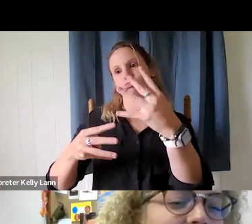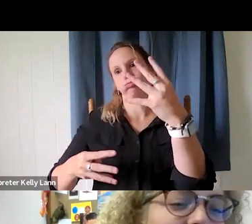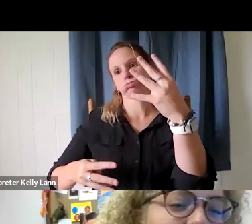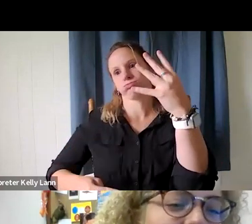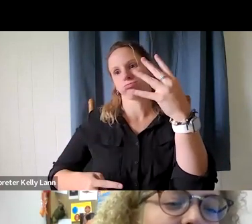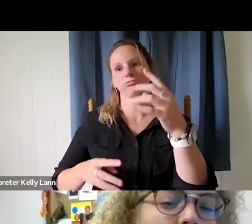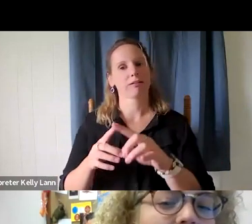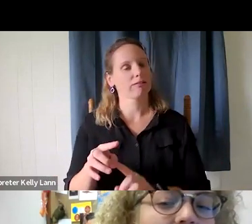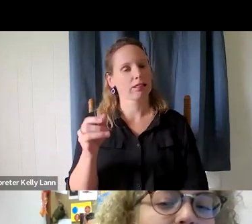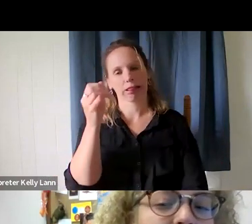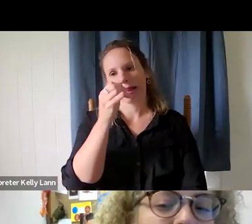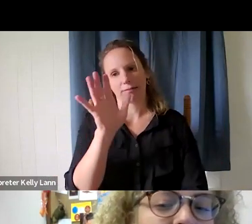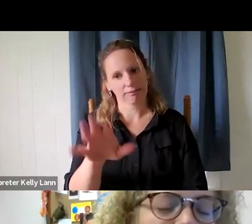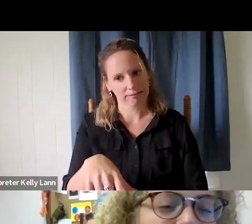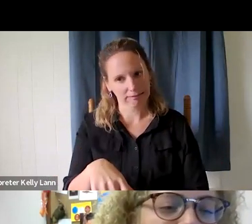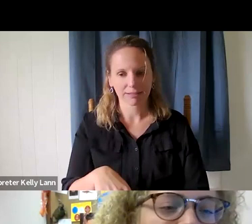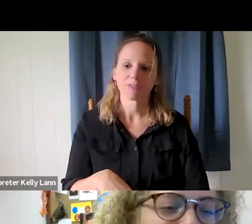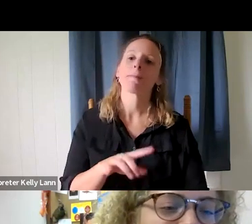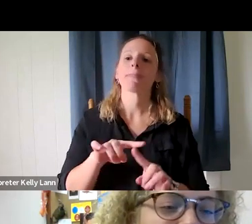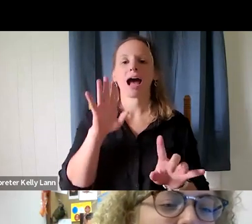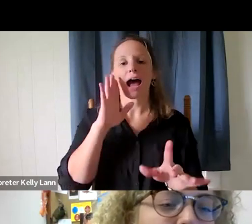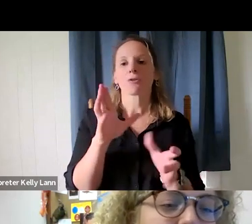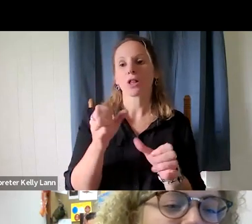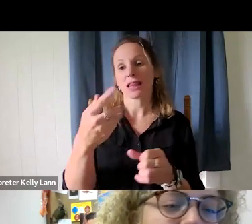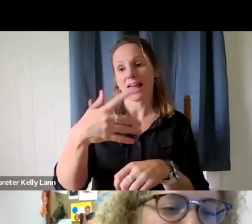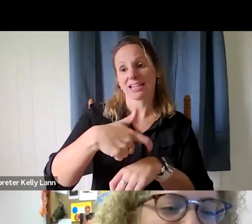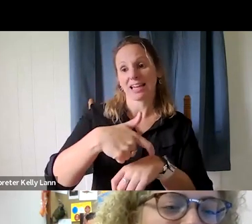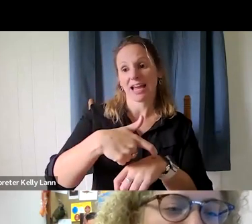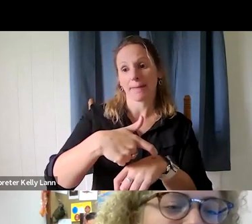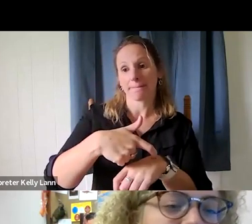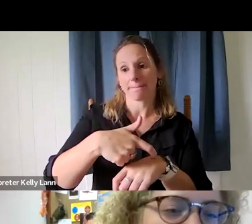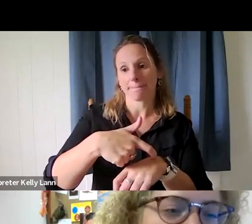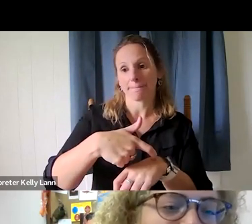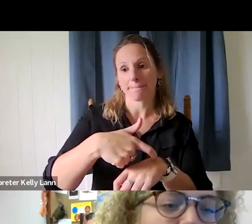So you know what? I will spend a lot of time in that, I will spend the amount of time it takes